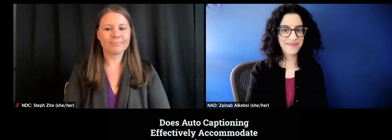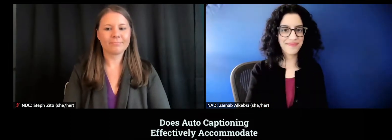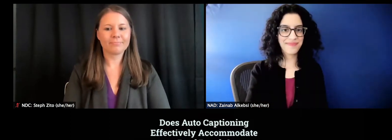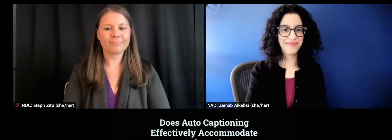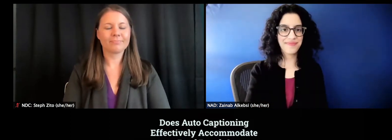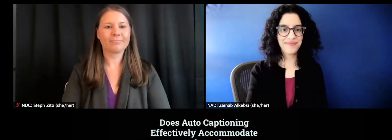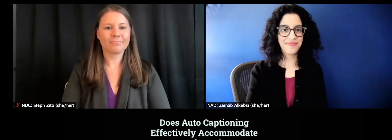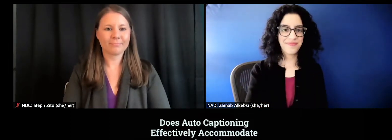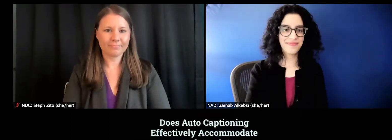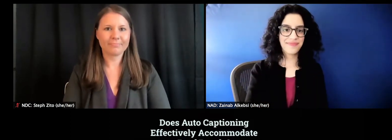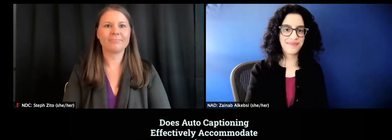and she pronouns.